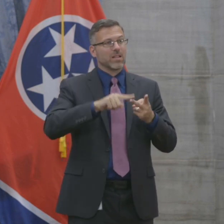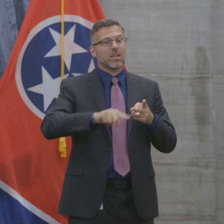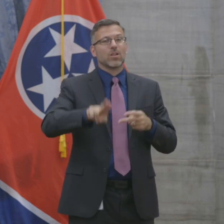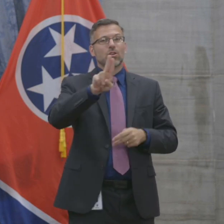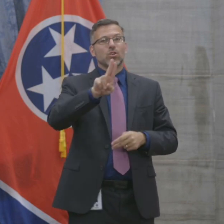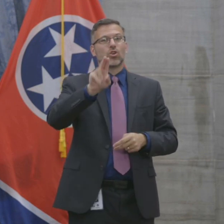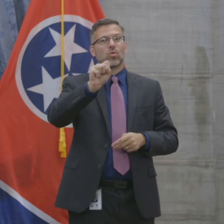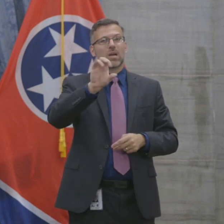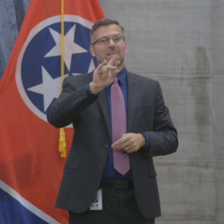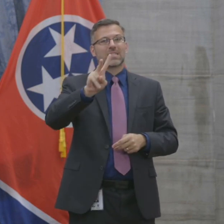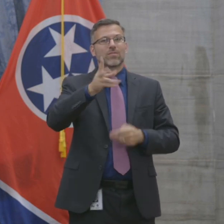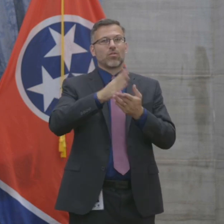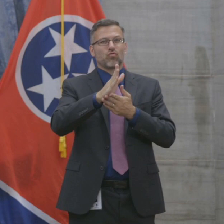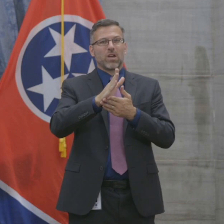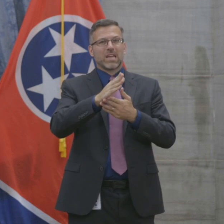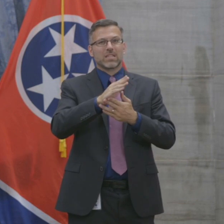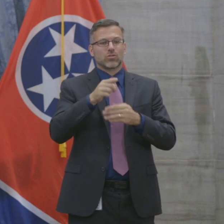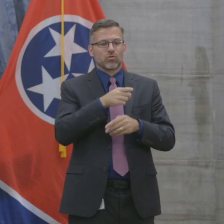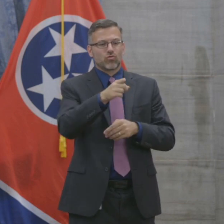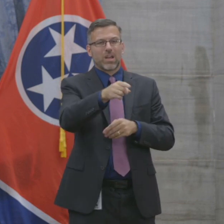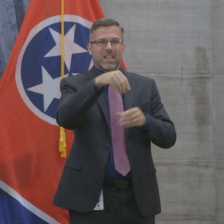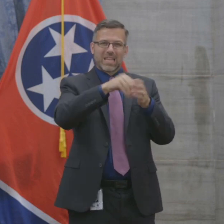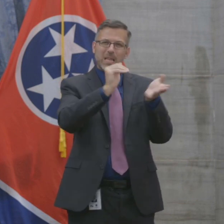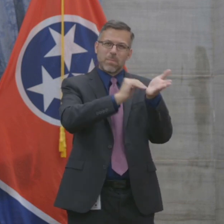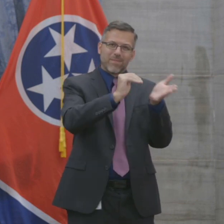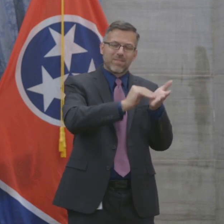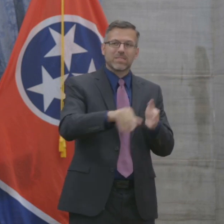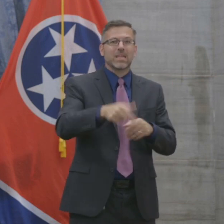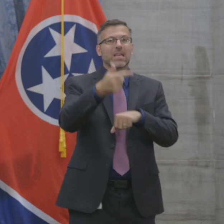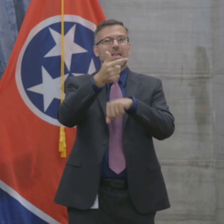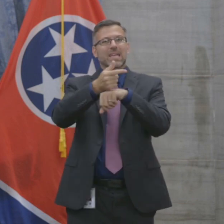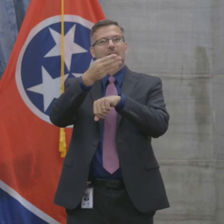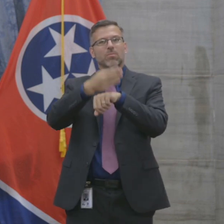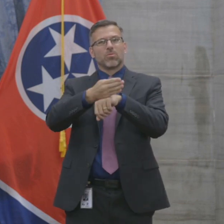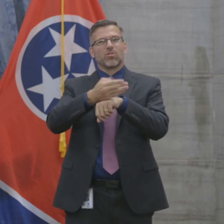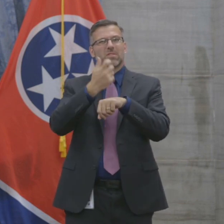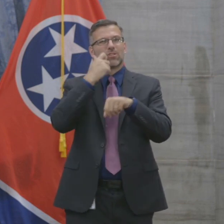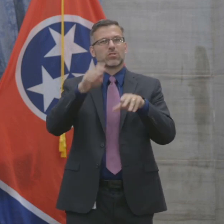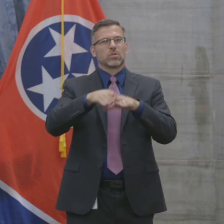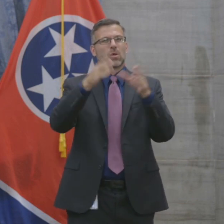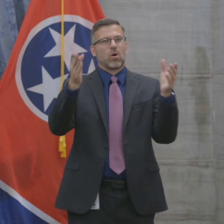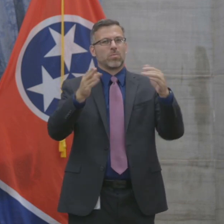fund critical services for Tennesseans and half of that went to support public education.